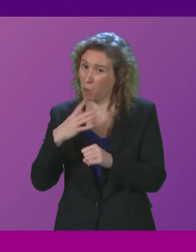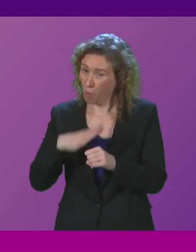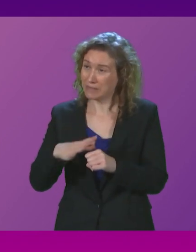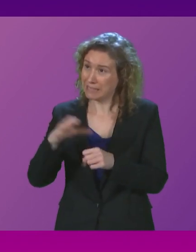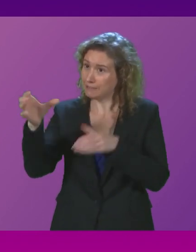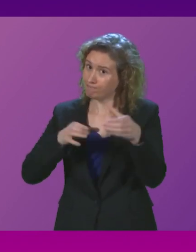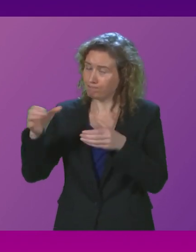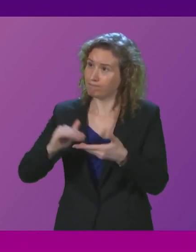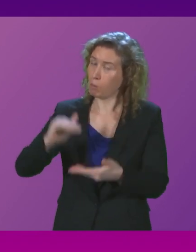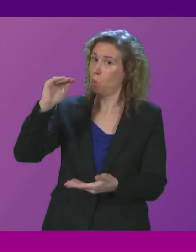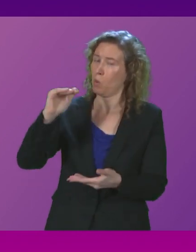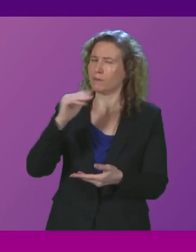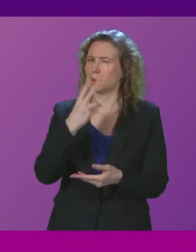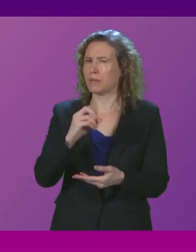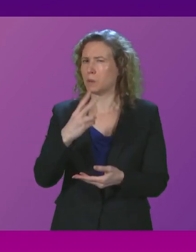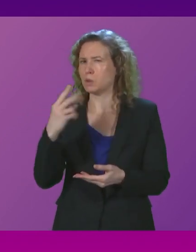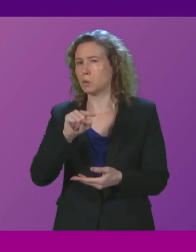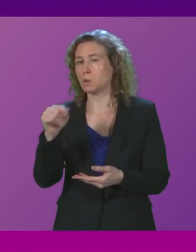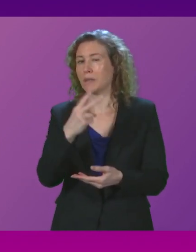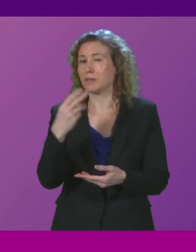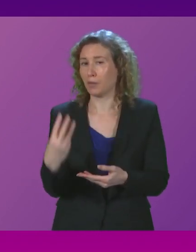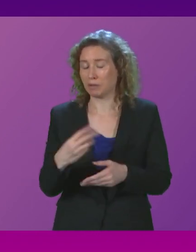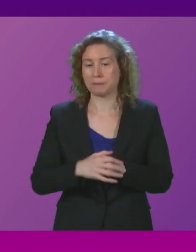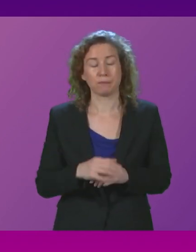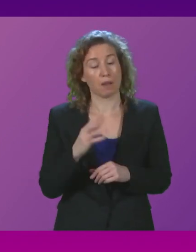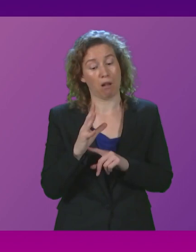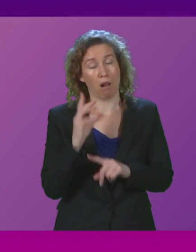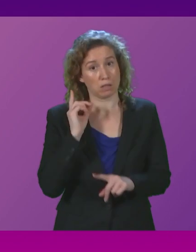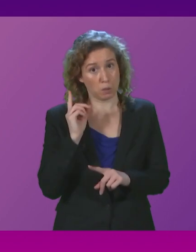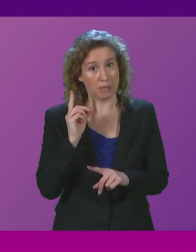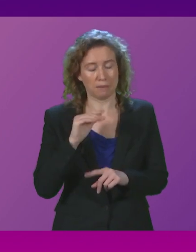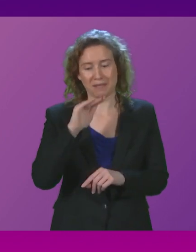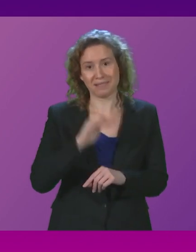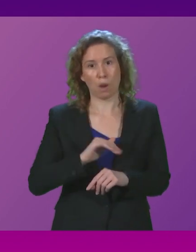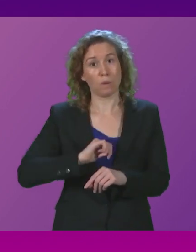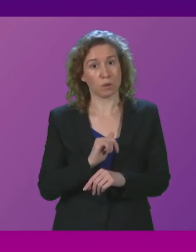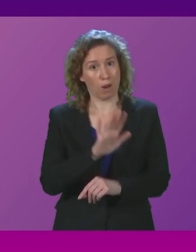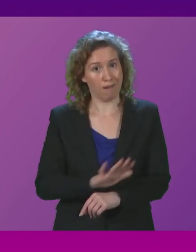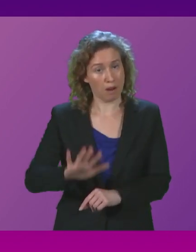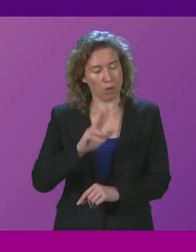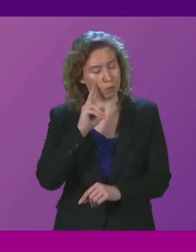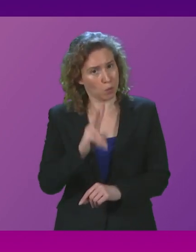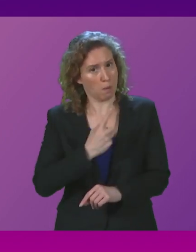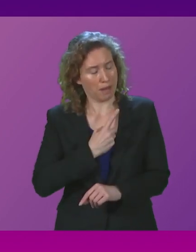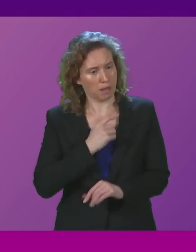In my South Scotland region last week, I saw at first hand the impact that shortages are